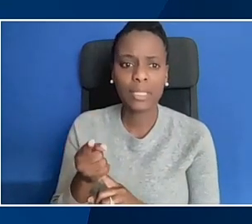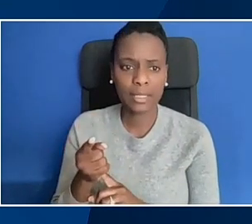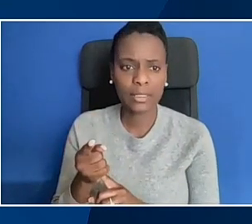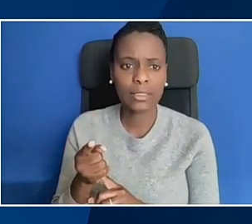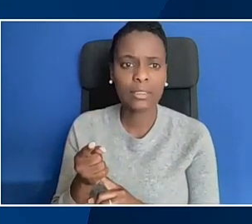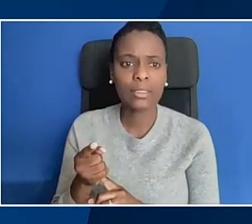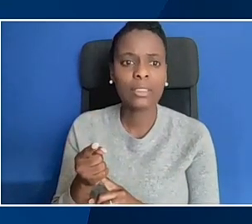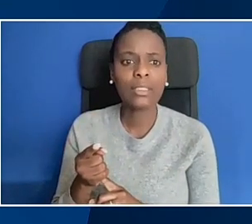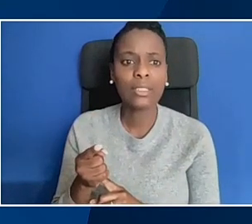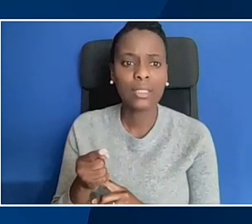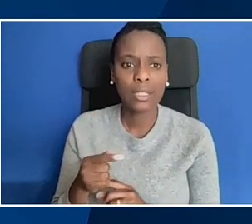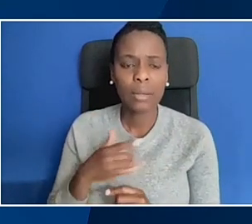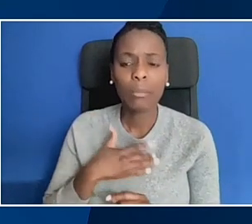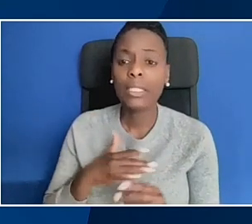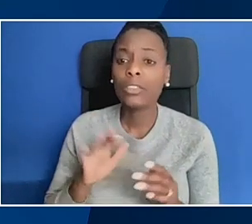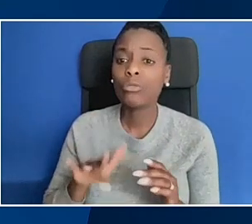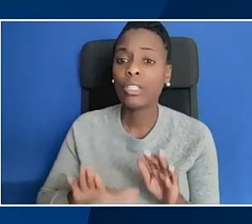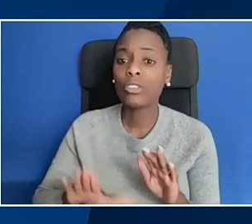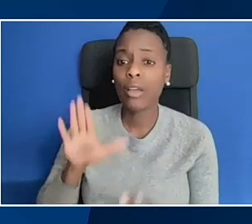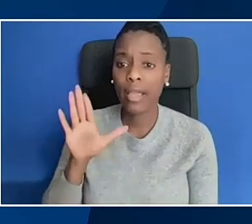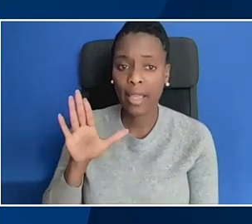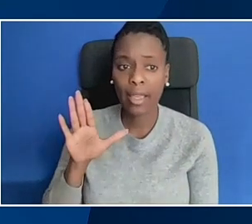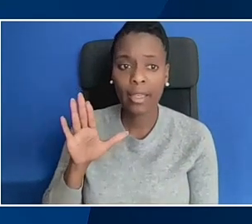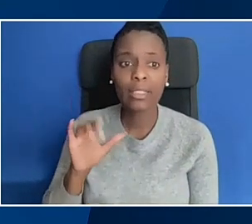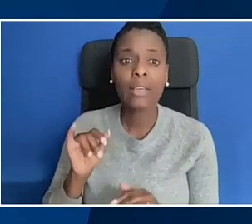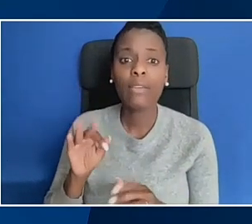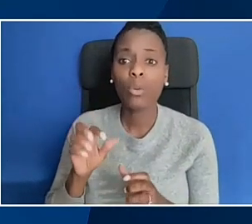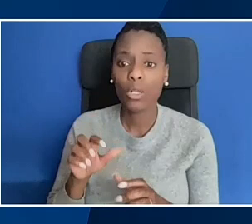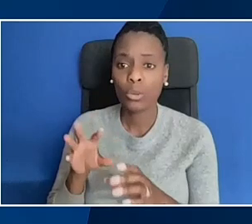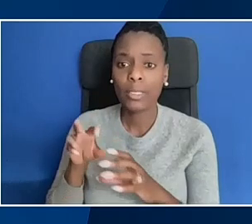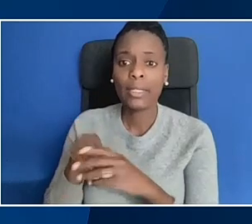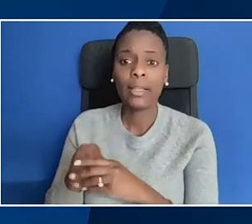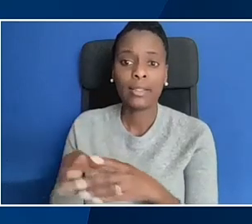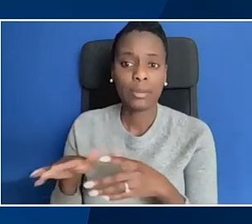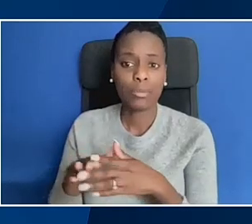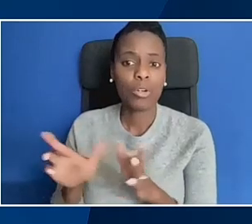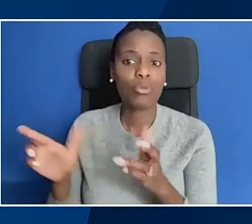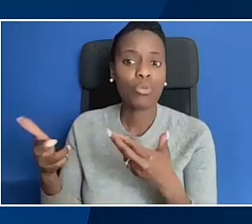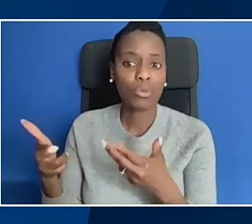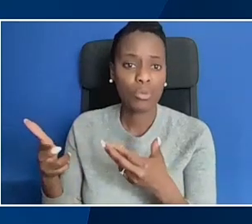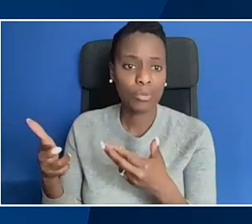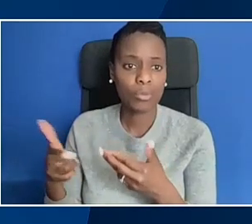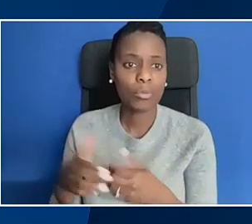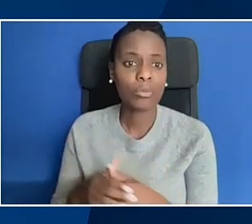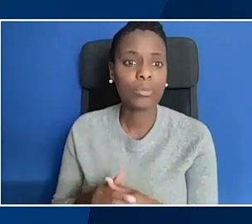if you would like to be placed in a breakout room around garnering some